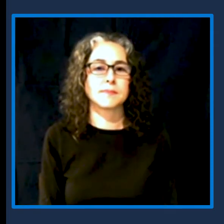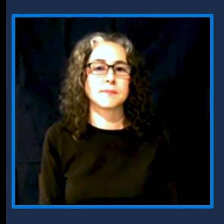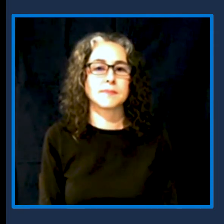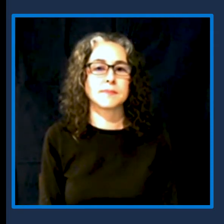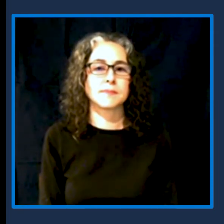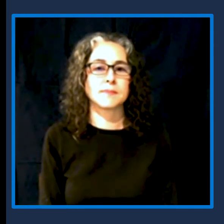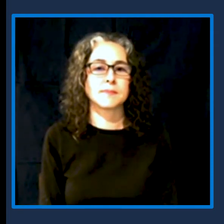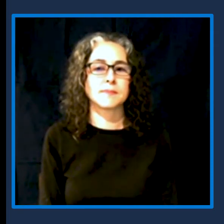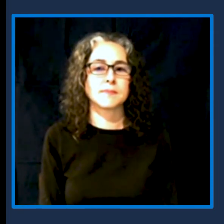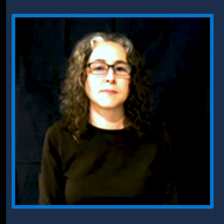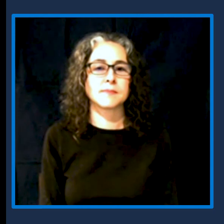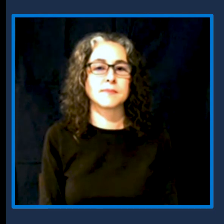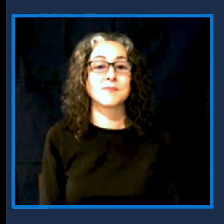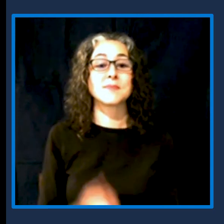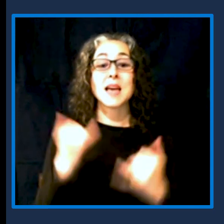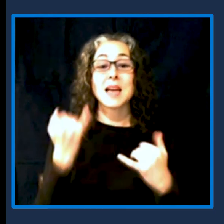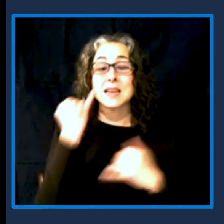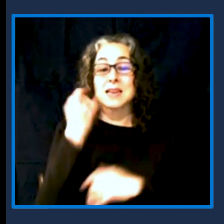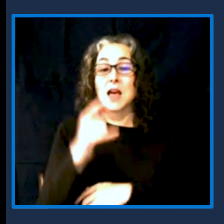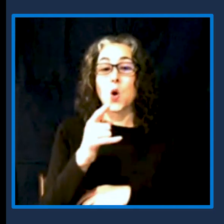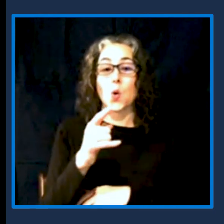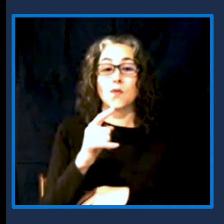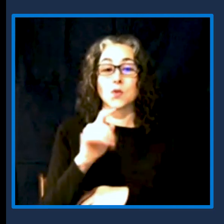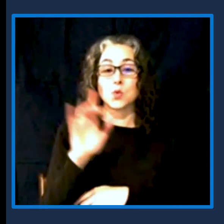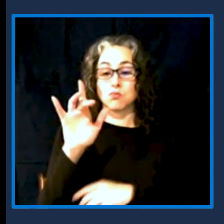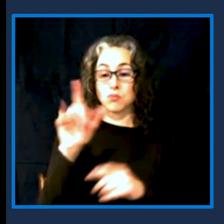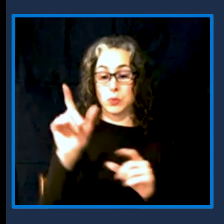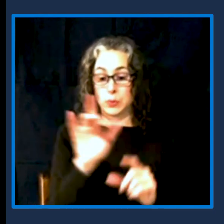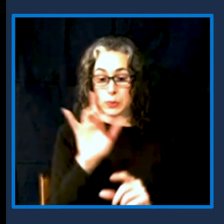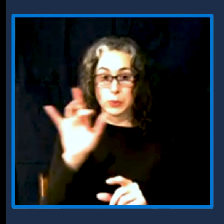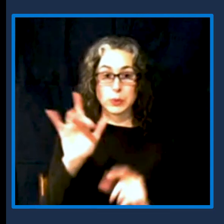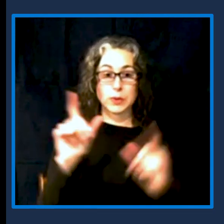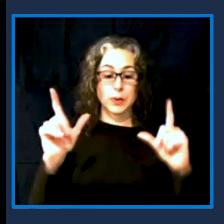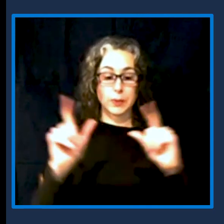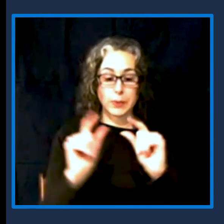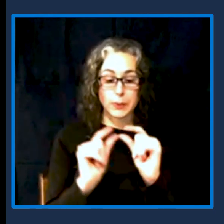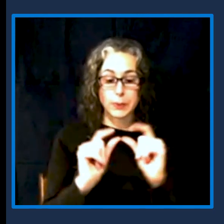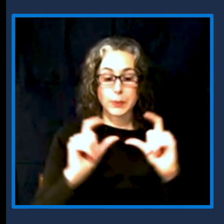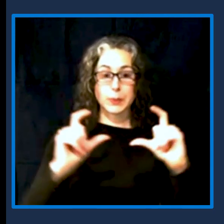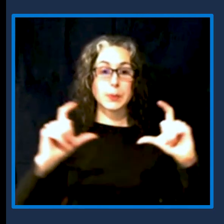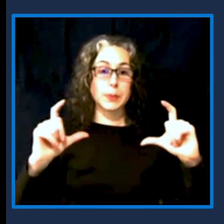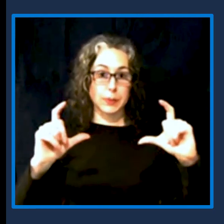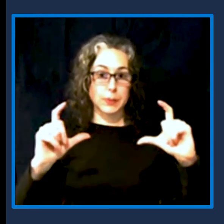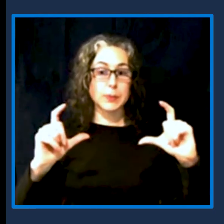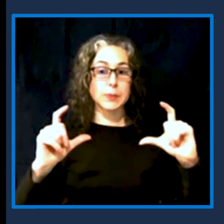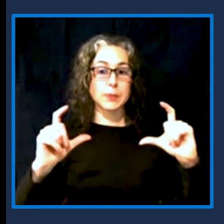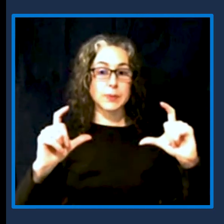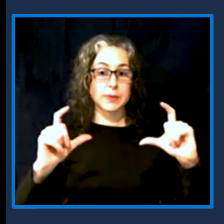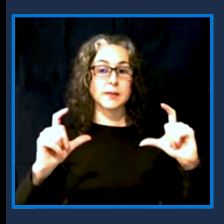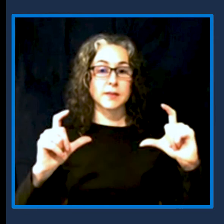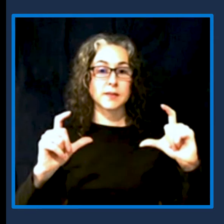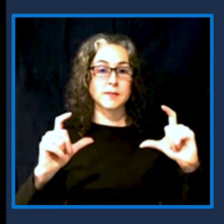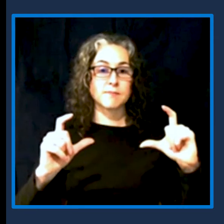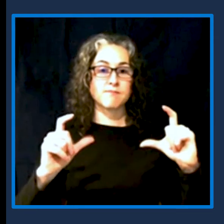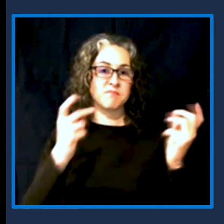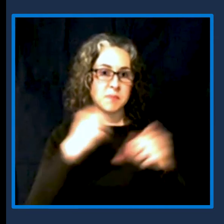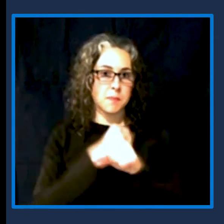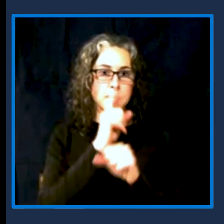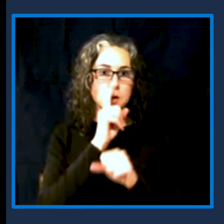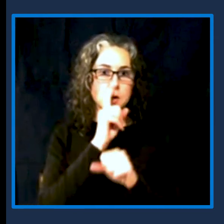now if you'll use your pincher finger motion you can shrink or enlarge in the text box to make sure it fits in the appropriate spot